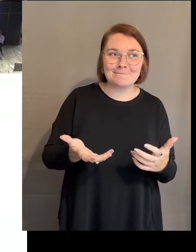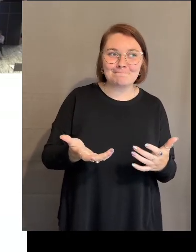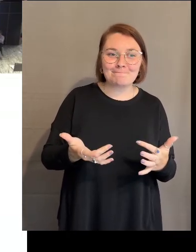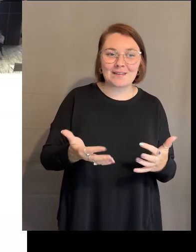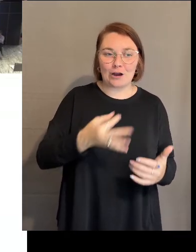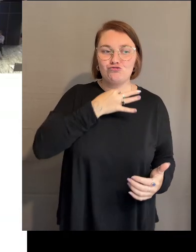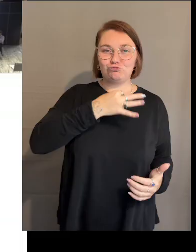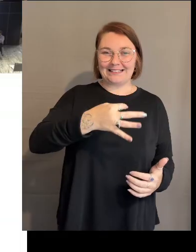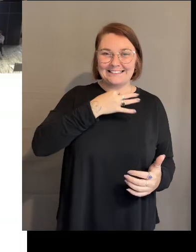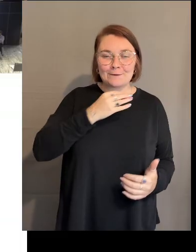So…